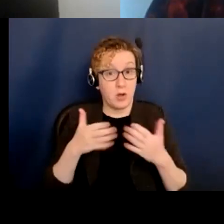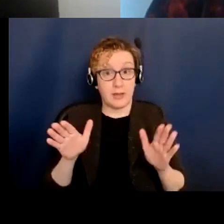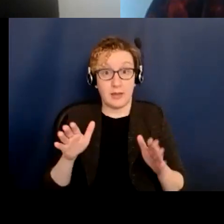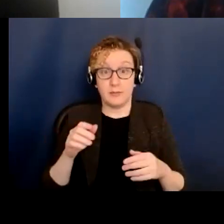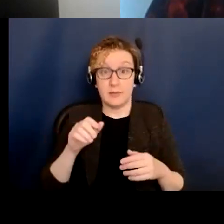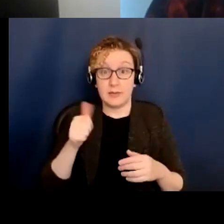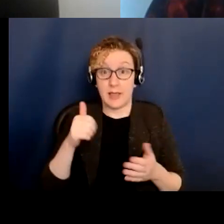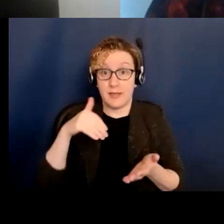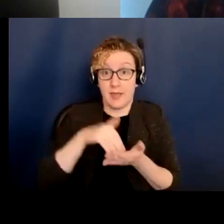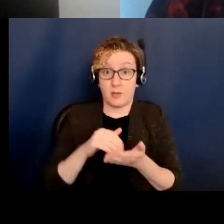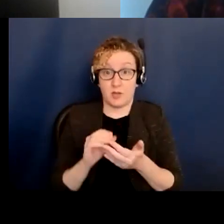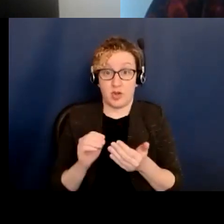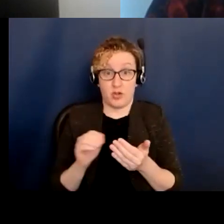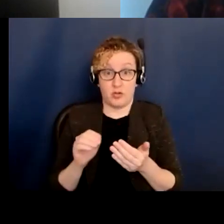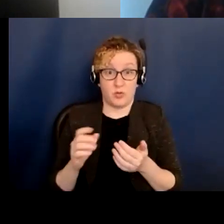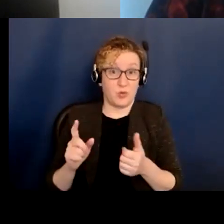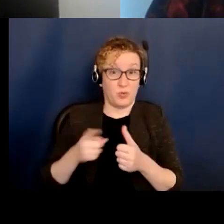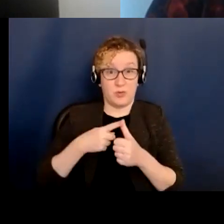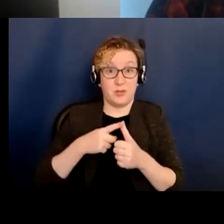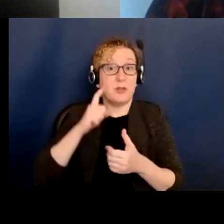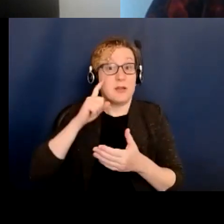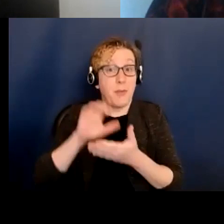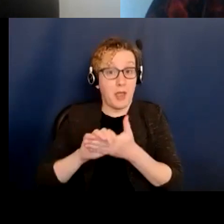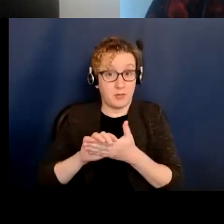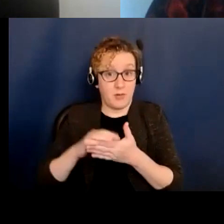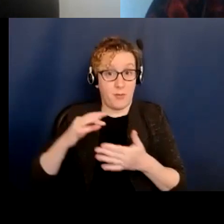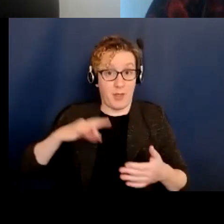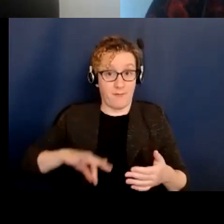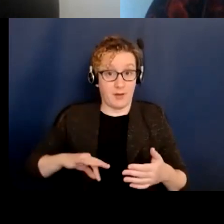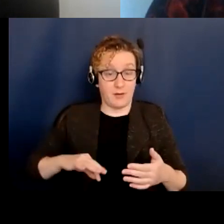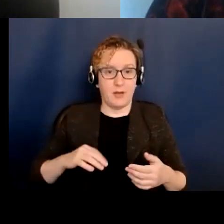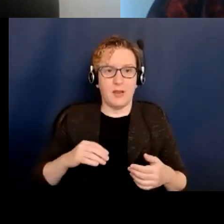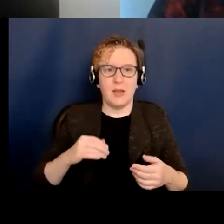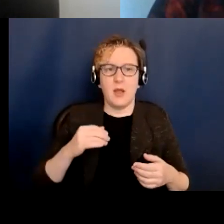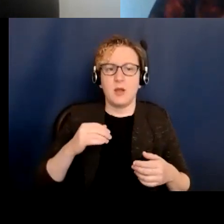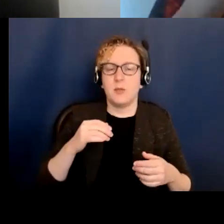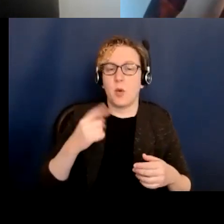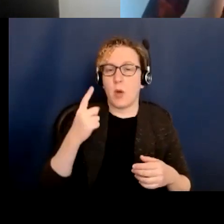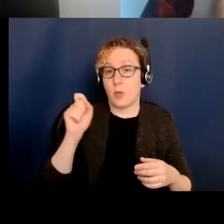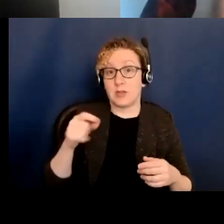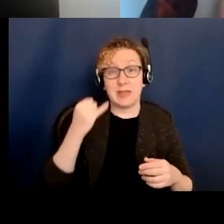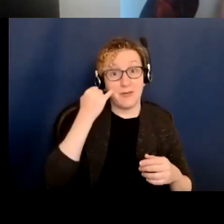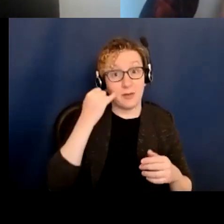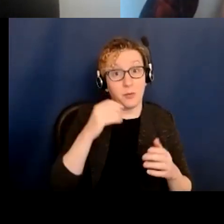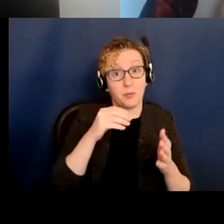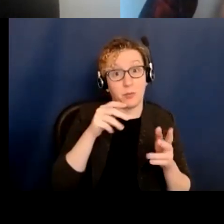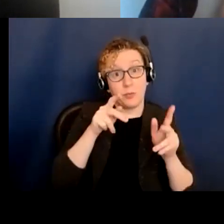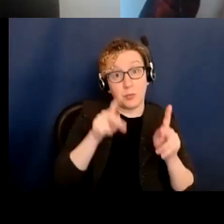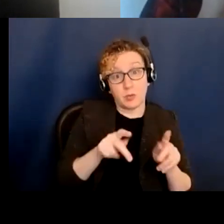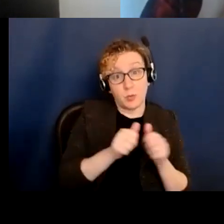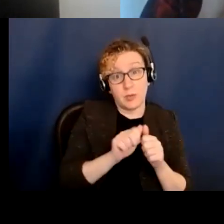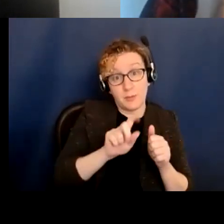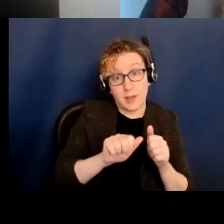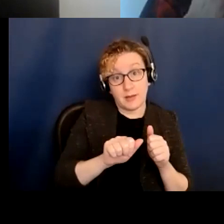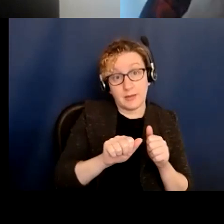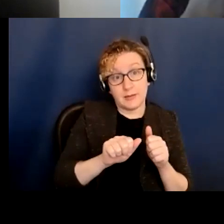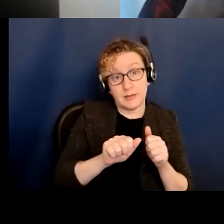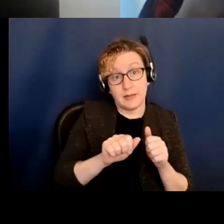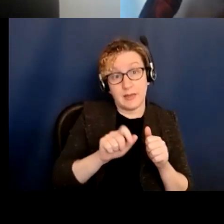The question was, what would happen if a person with a disability needed that benefit diverted